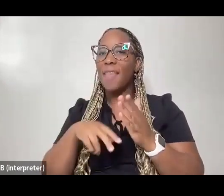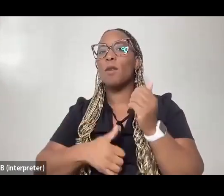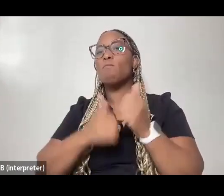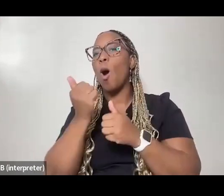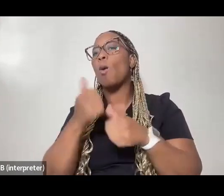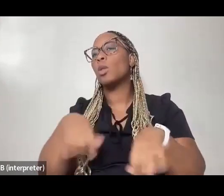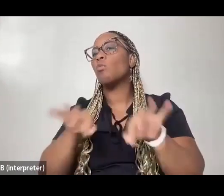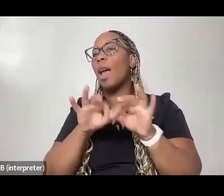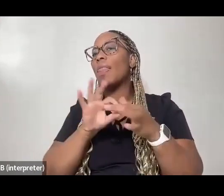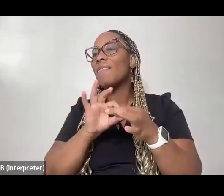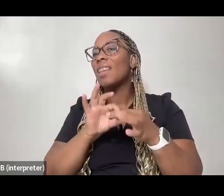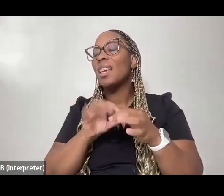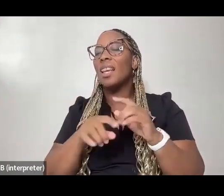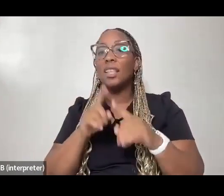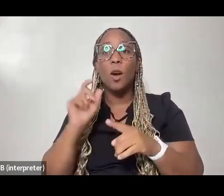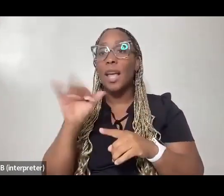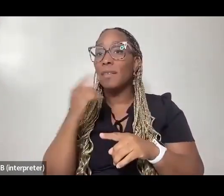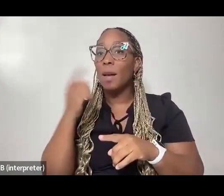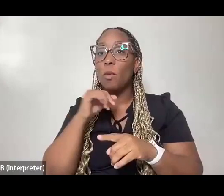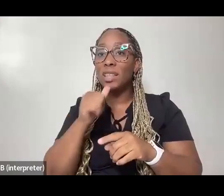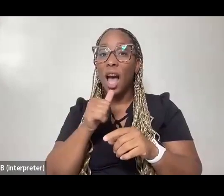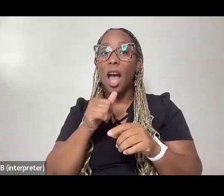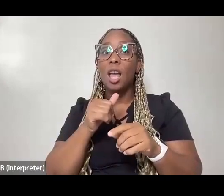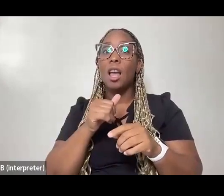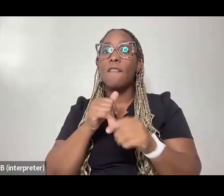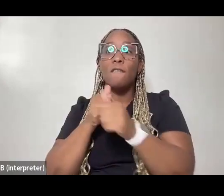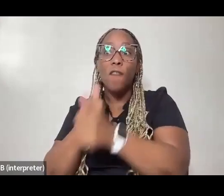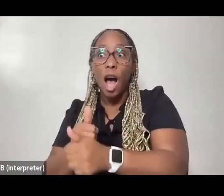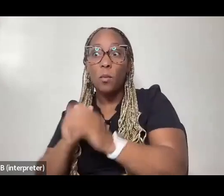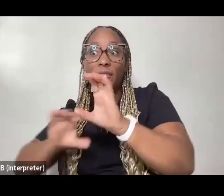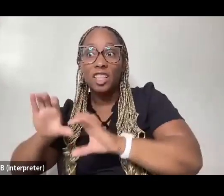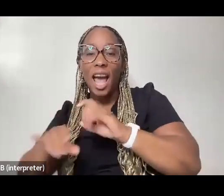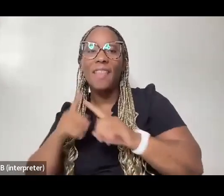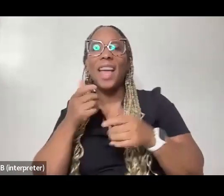things so that if someone is not directly following along with chat, they are still able to follow along with the